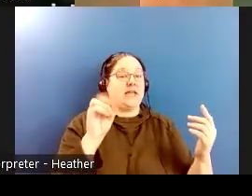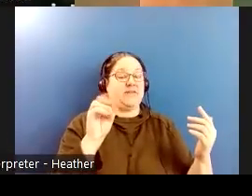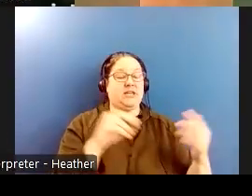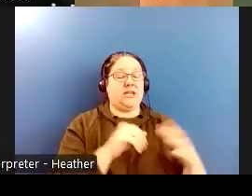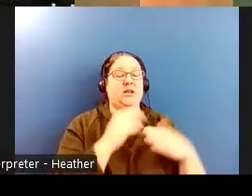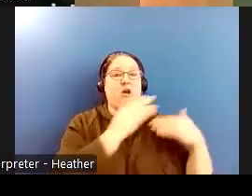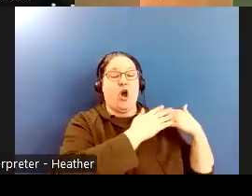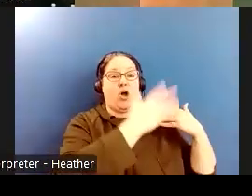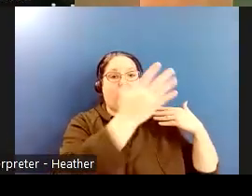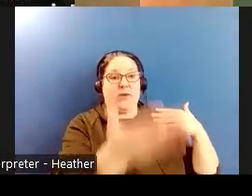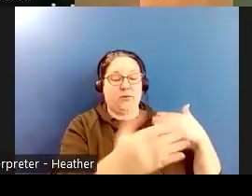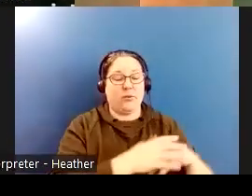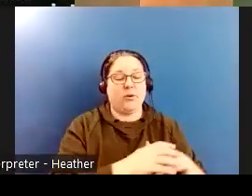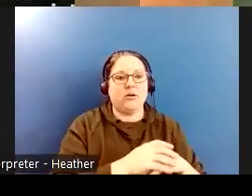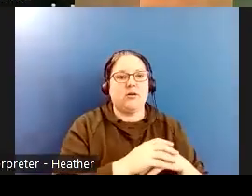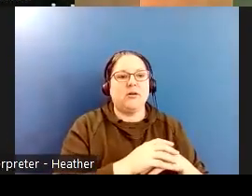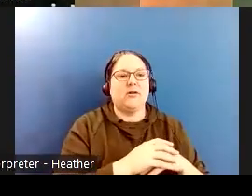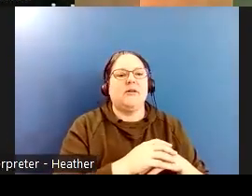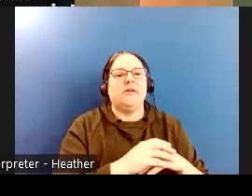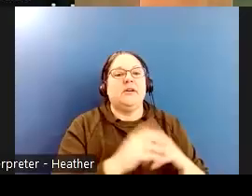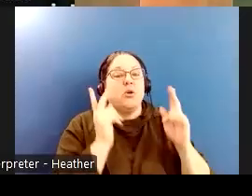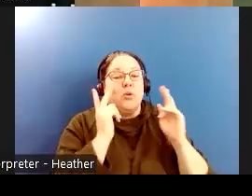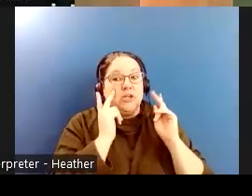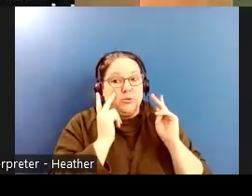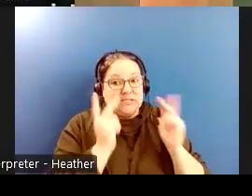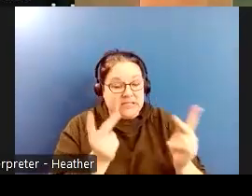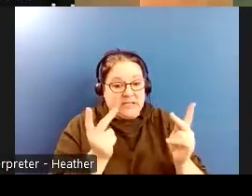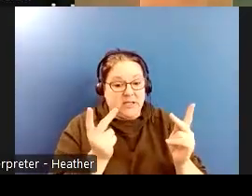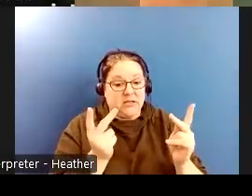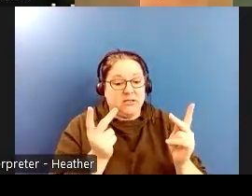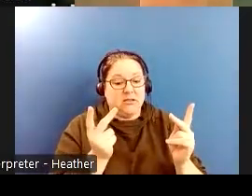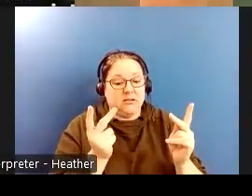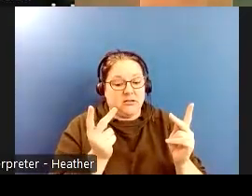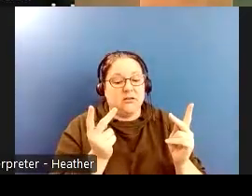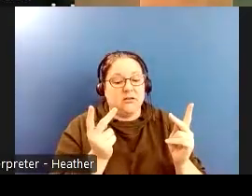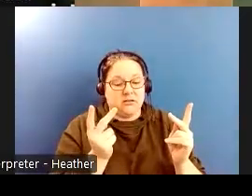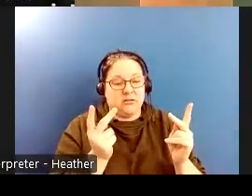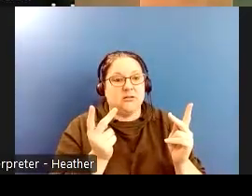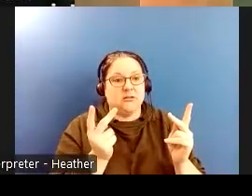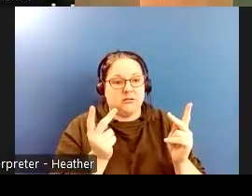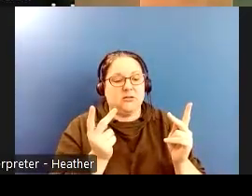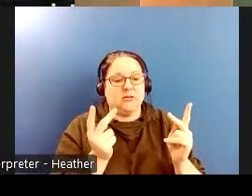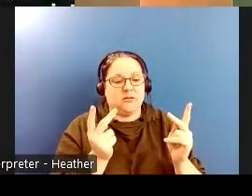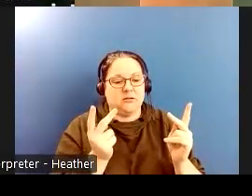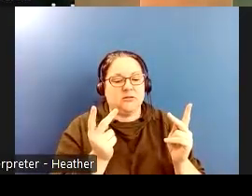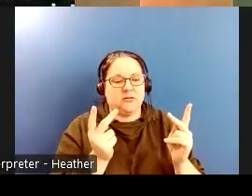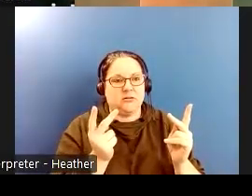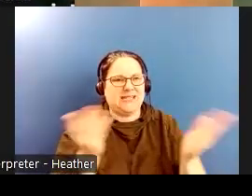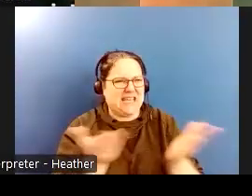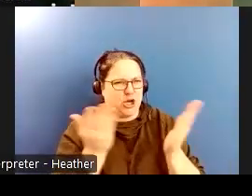be done. And what one thing you're going to see here is um going down here like with the markers,